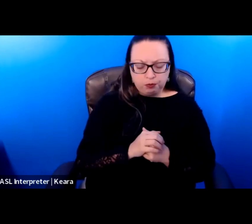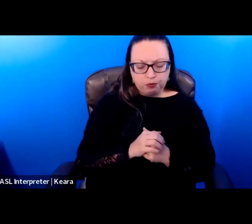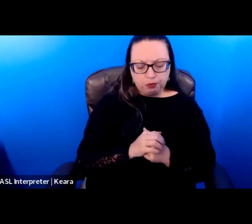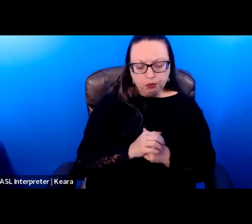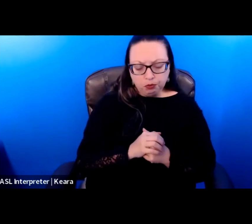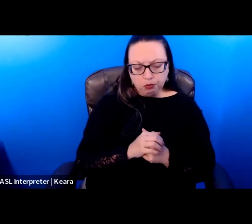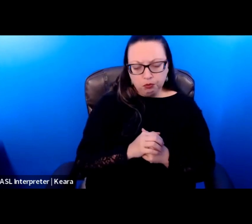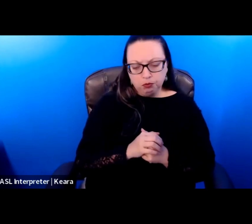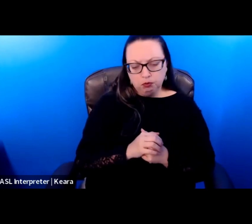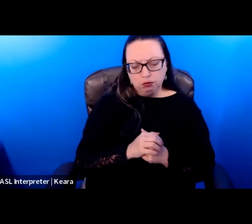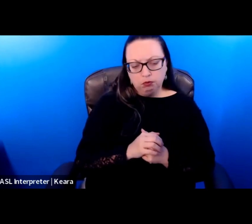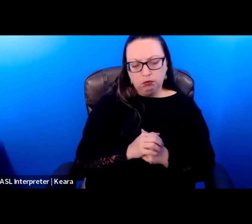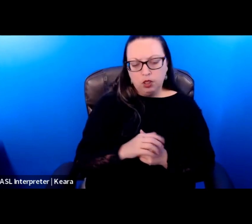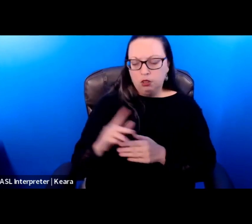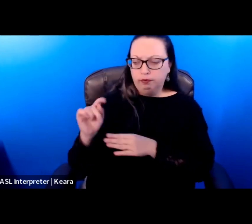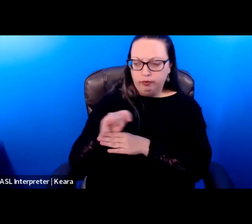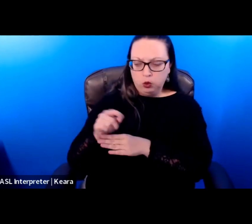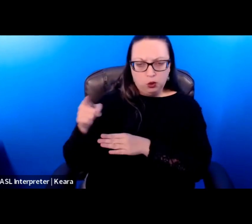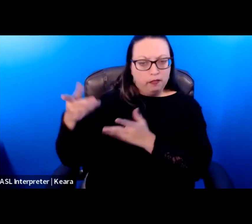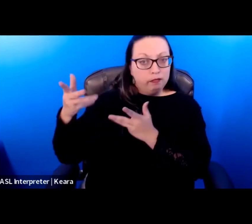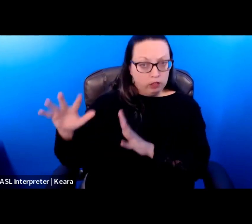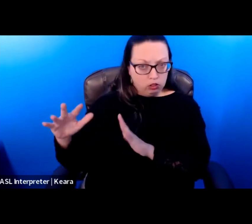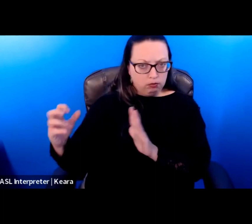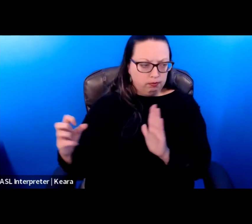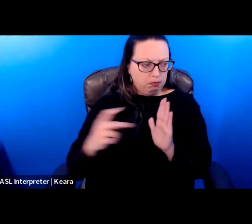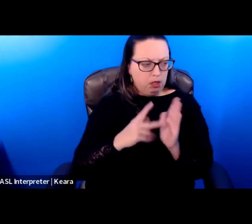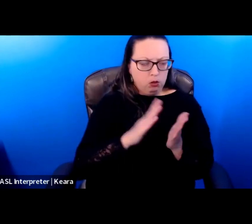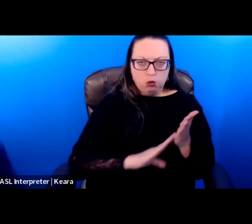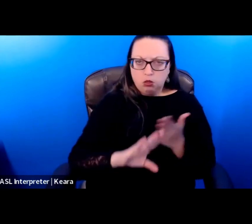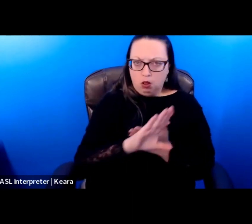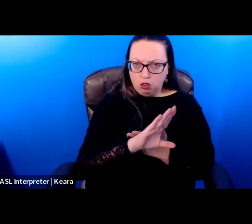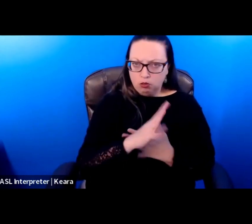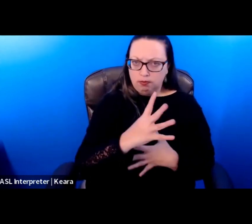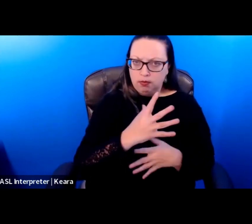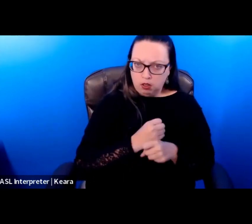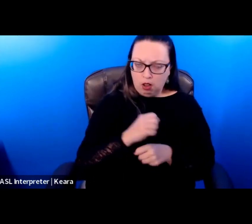said, after having this training, I went back to college and I was able to acquire associate's degree in